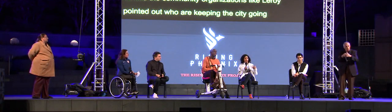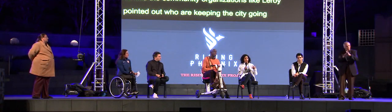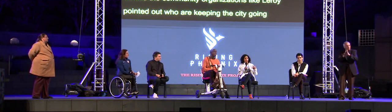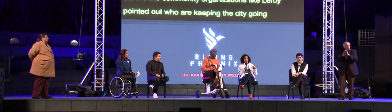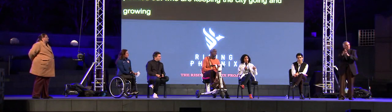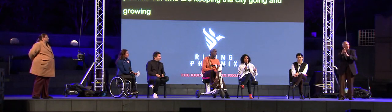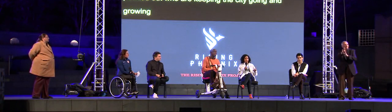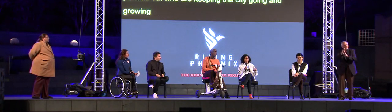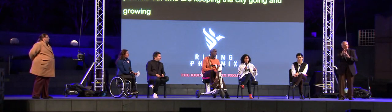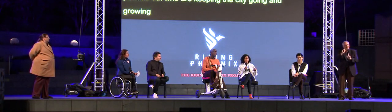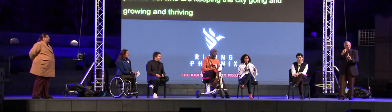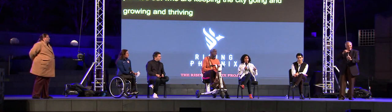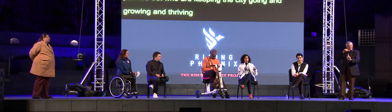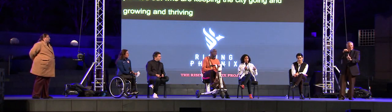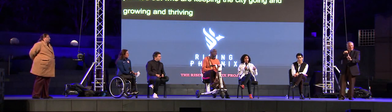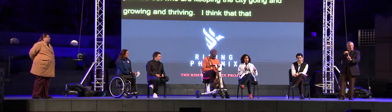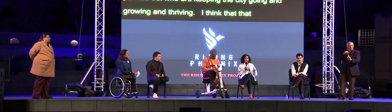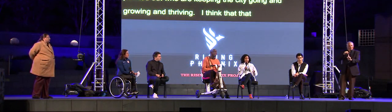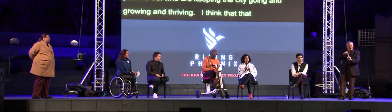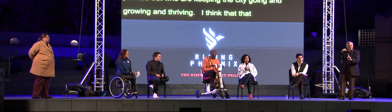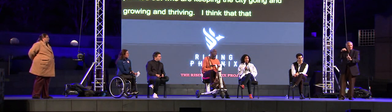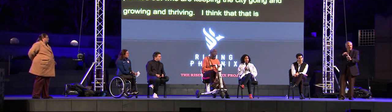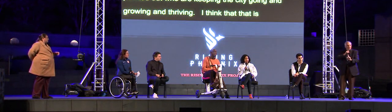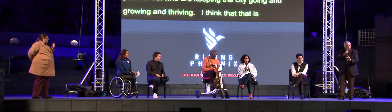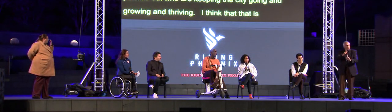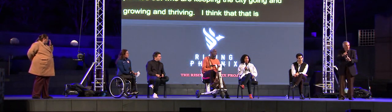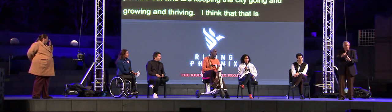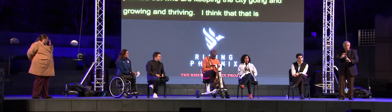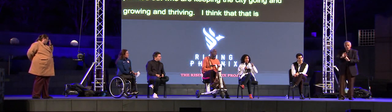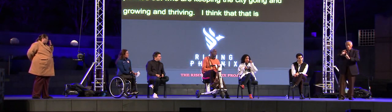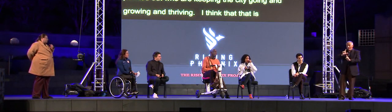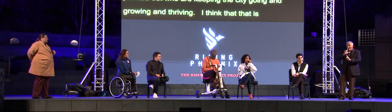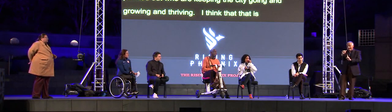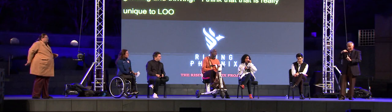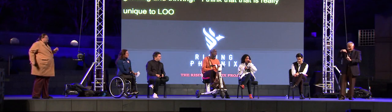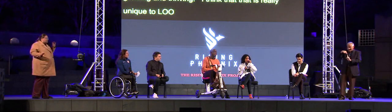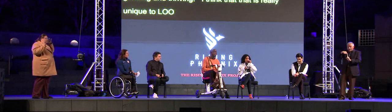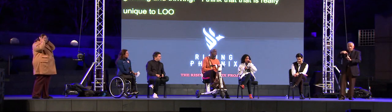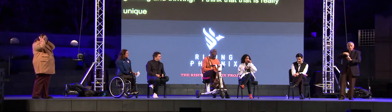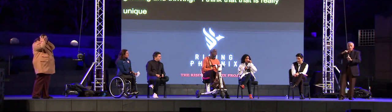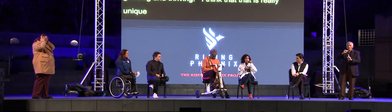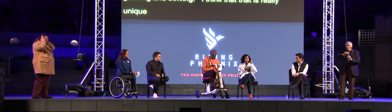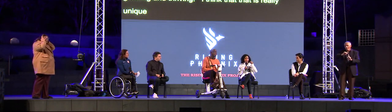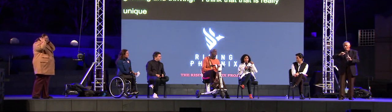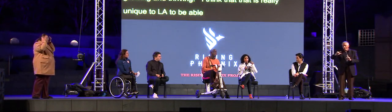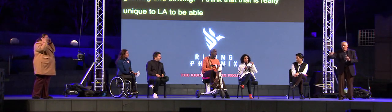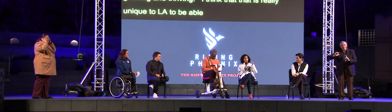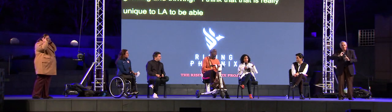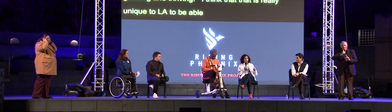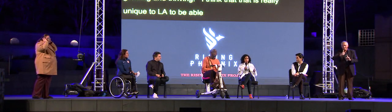And I think that that's really unique to LA to be able to have all of the mechanisms and delivery